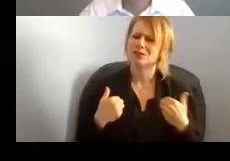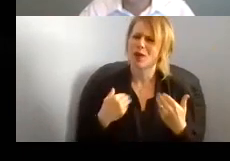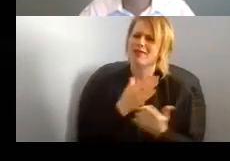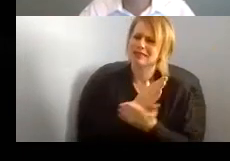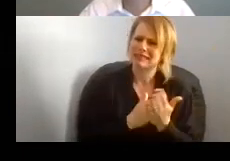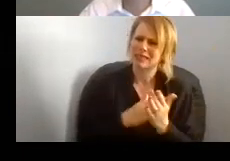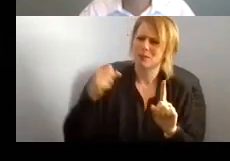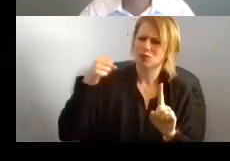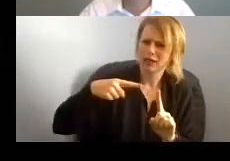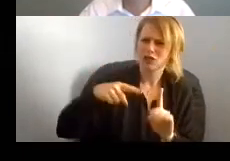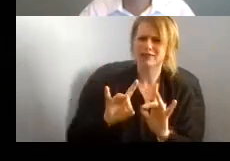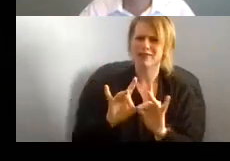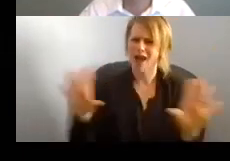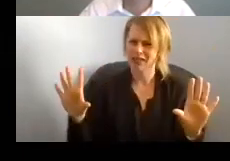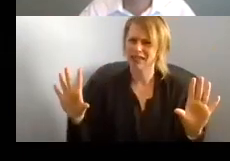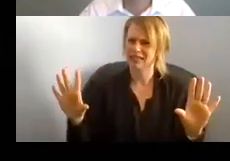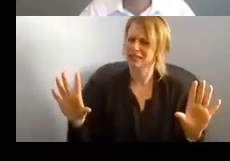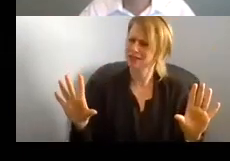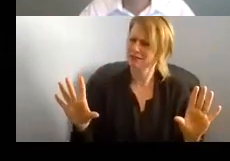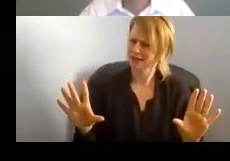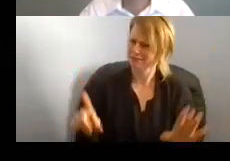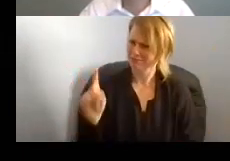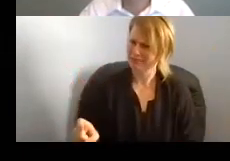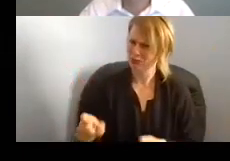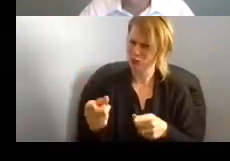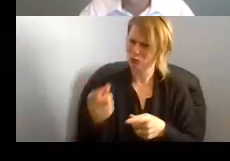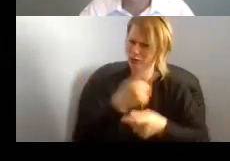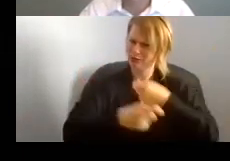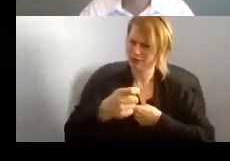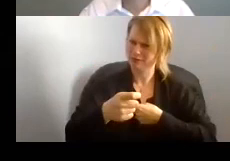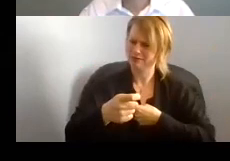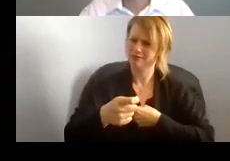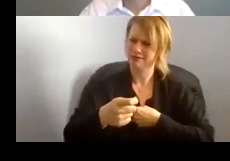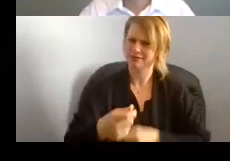obvious that we should probably be sensitive to.